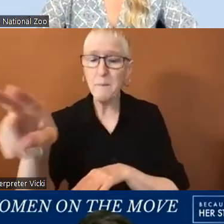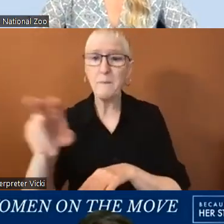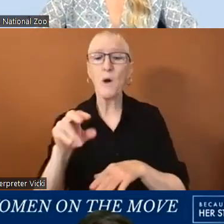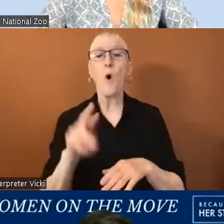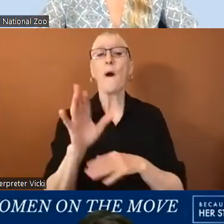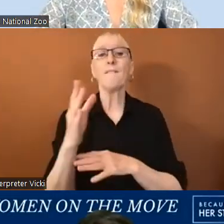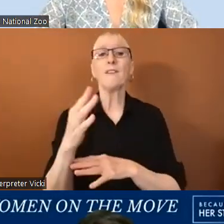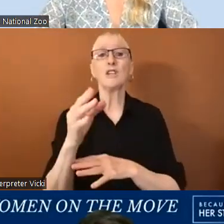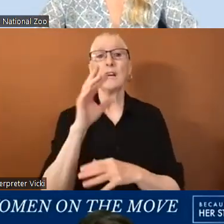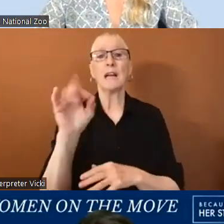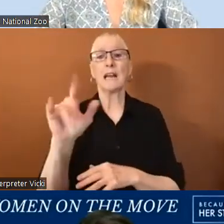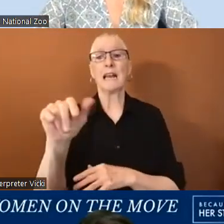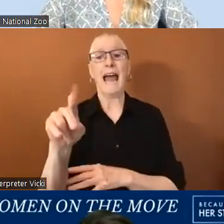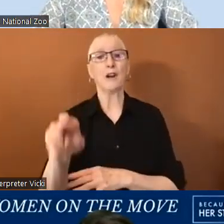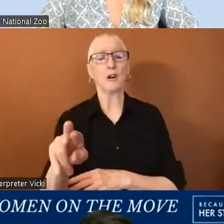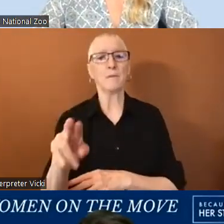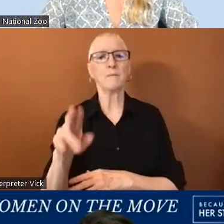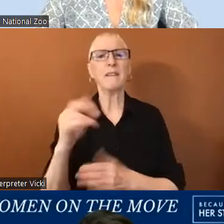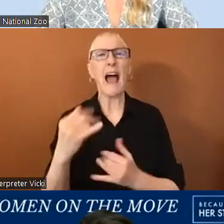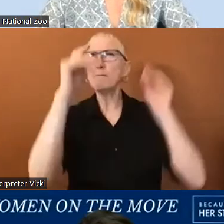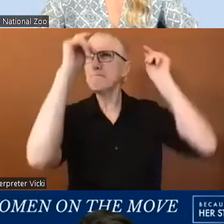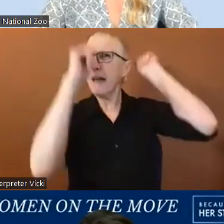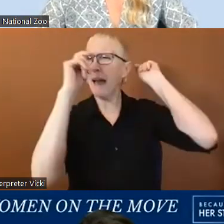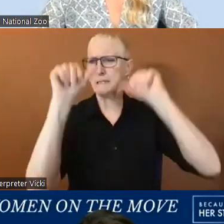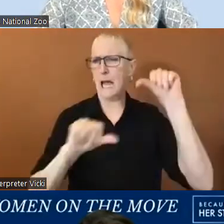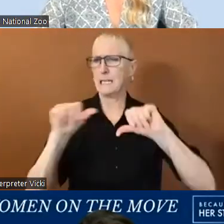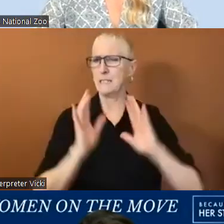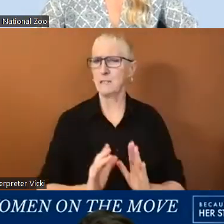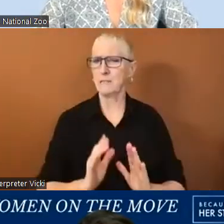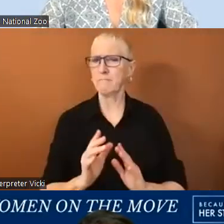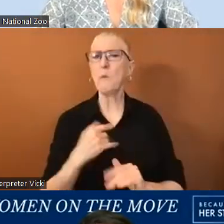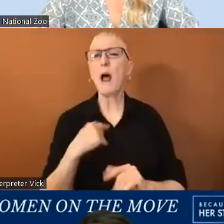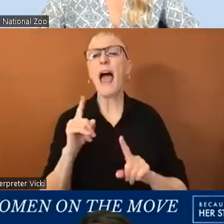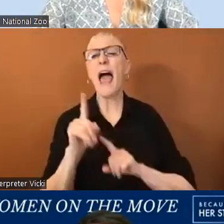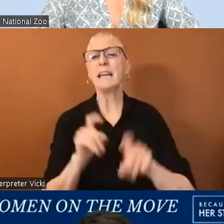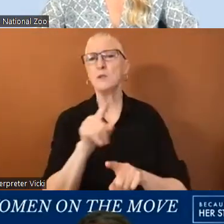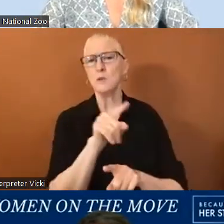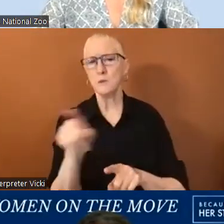I want you to put on your scientist hat. I'm going to put a poll up on the screen. If you discovered